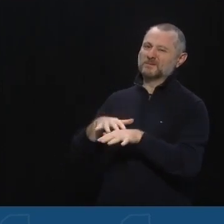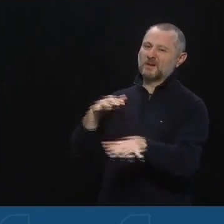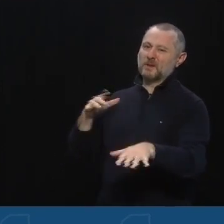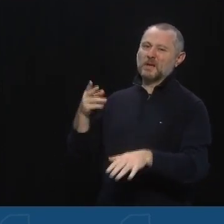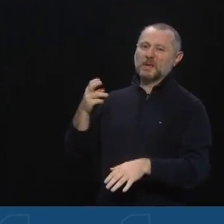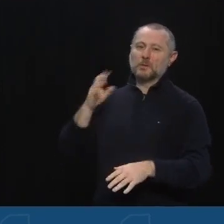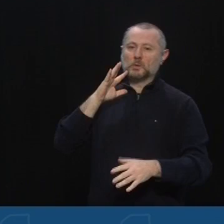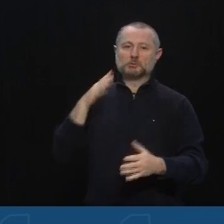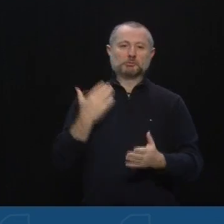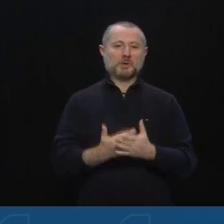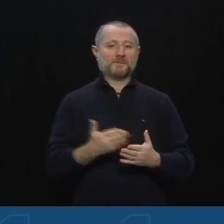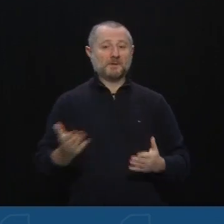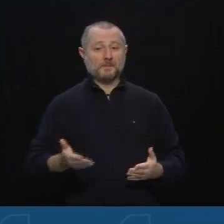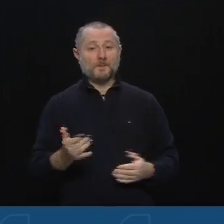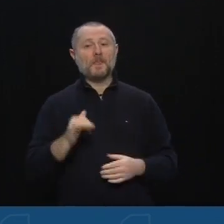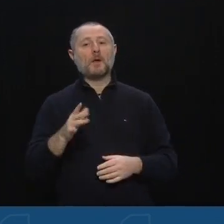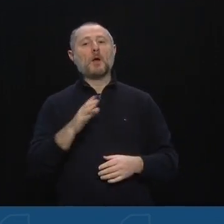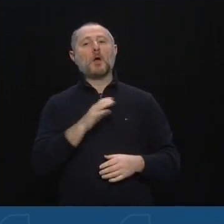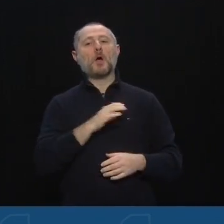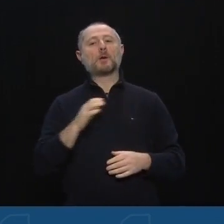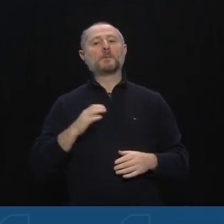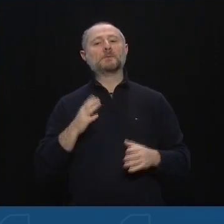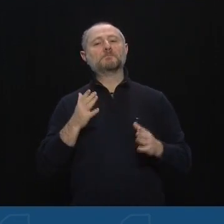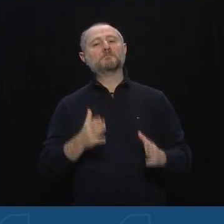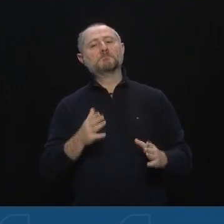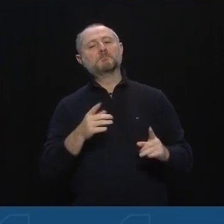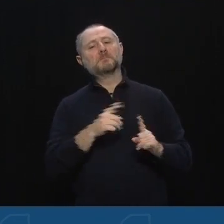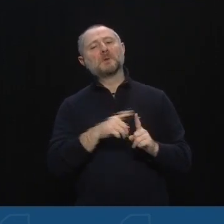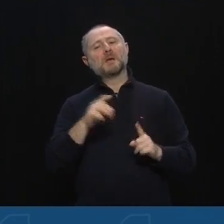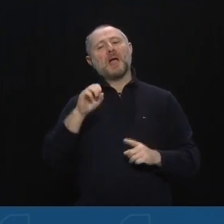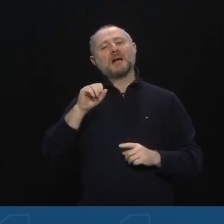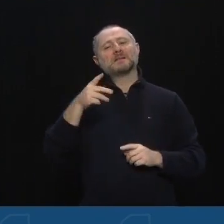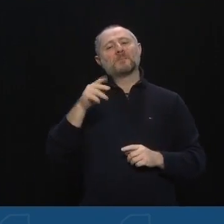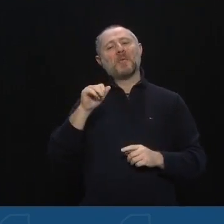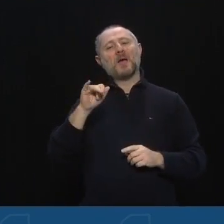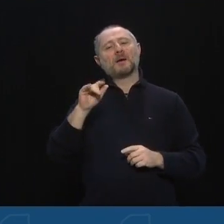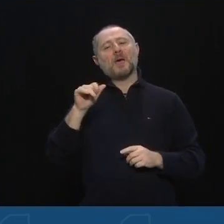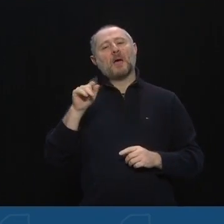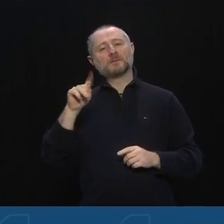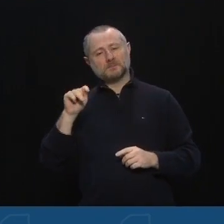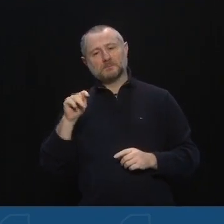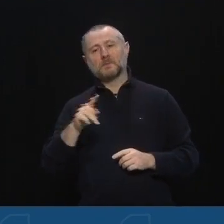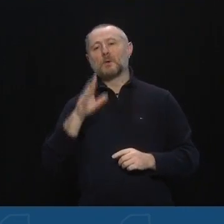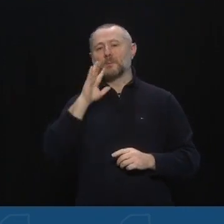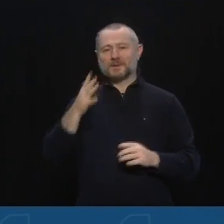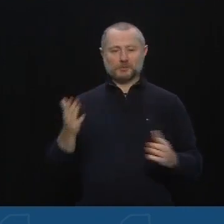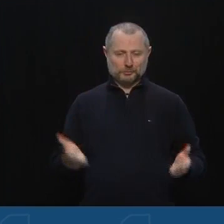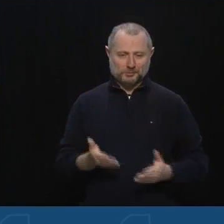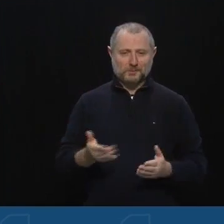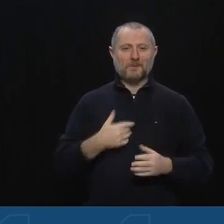I DIDN'T CAUSE IT. BUT WE HAVE SOME DELAYS IN TRAFFIC SO HE'LL BE JOINING US, AS WELL AS THE CONGRESSMAN AS